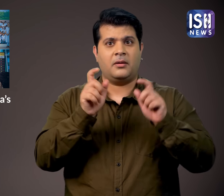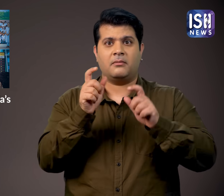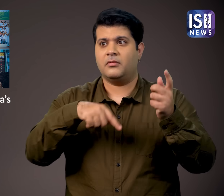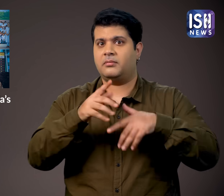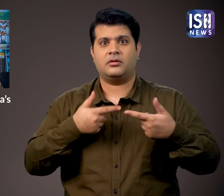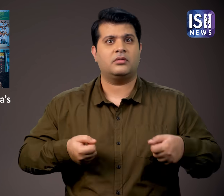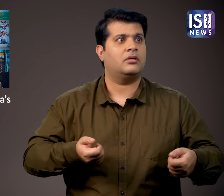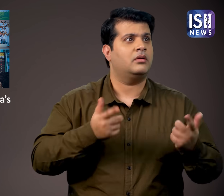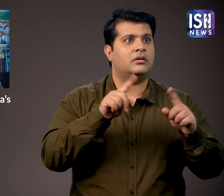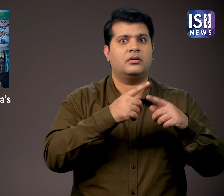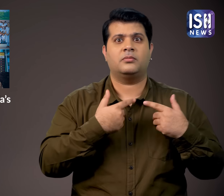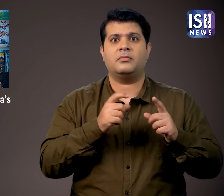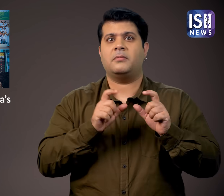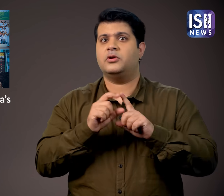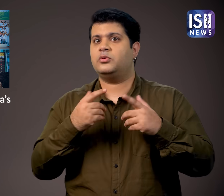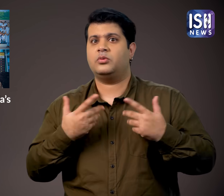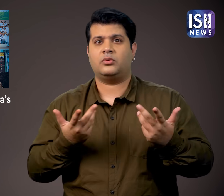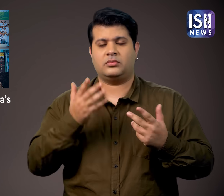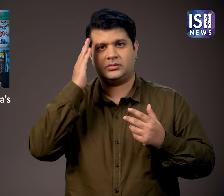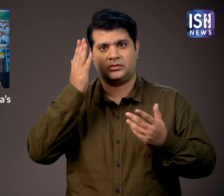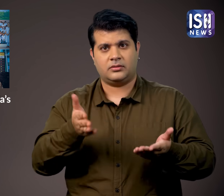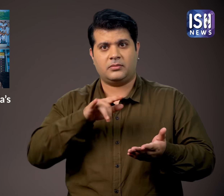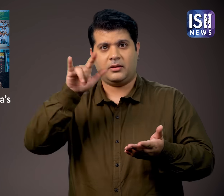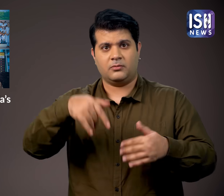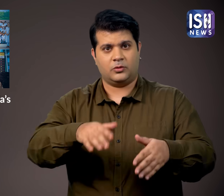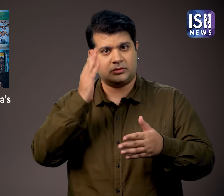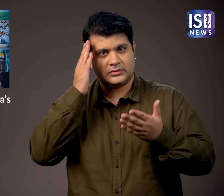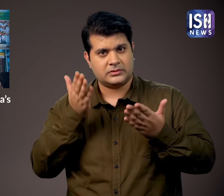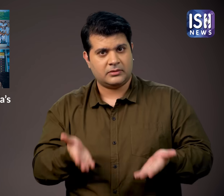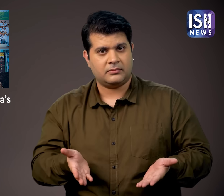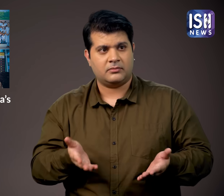Passengers were stranded and slept on airport floors,